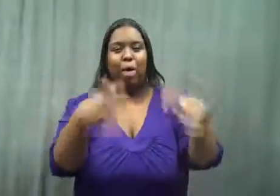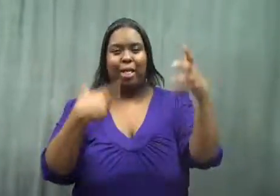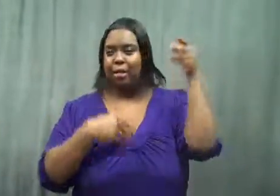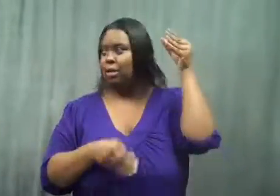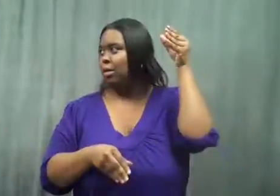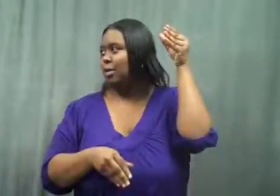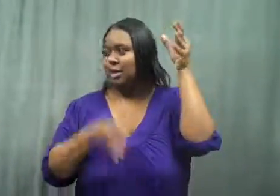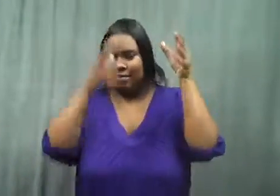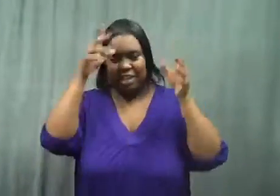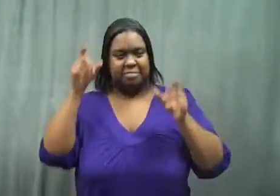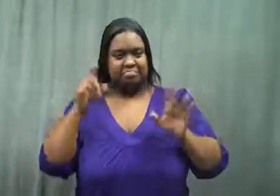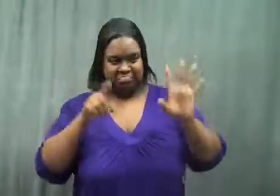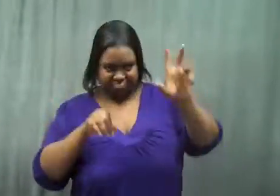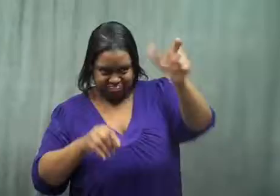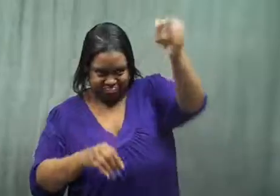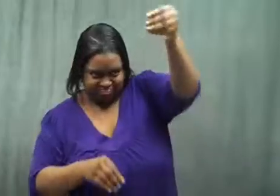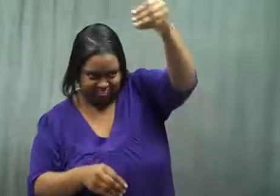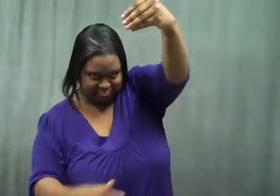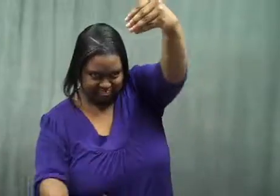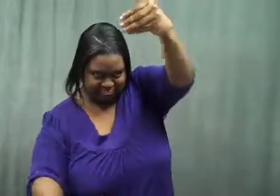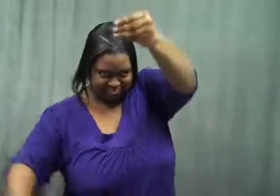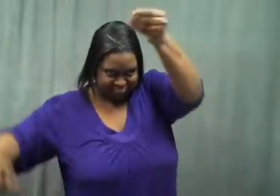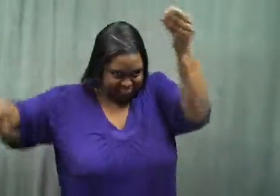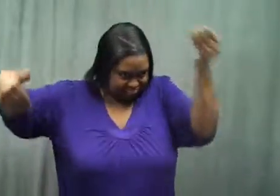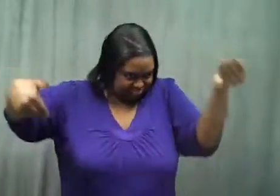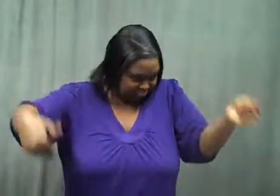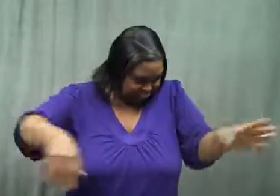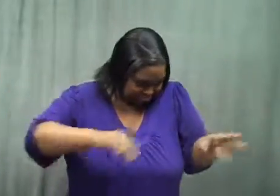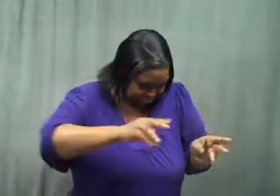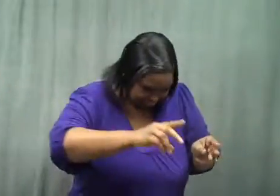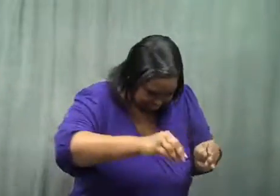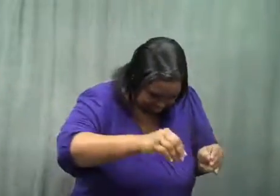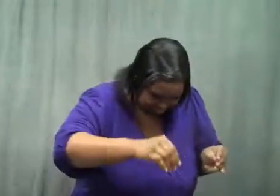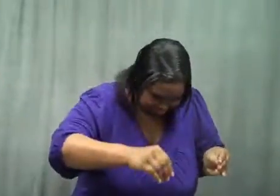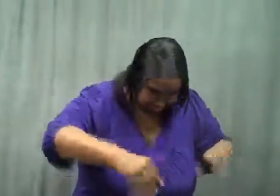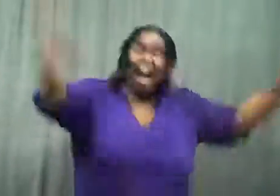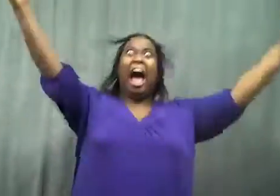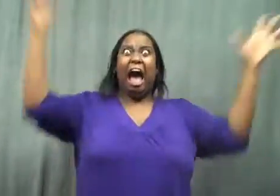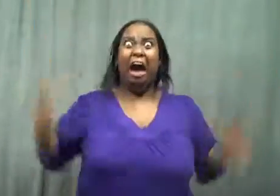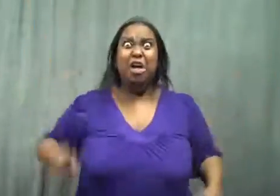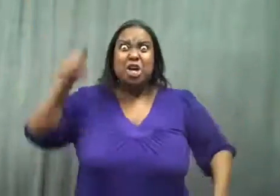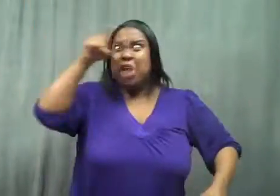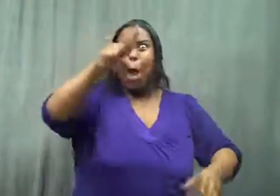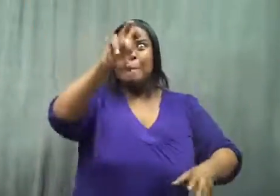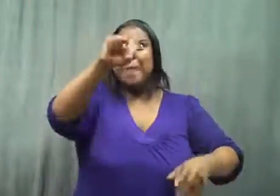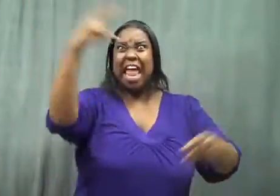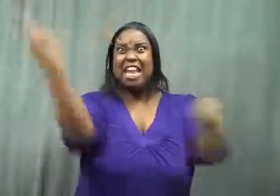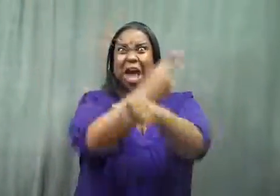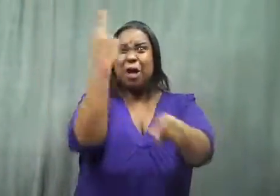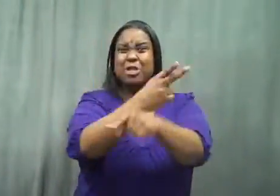He examined it, and said, "AAAAHHH! You been using them!"